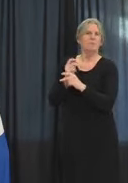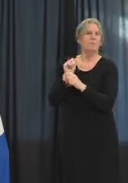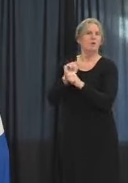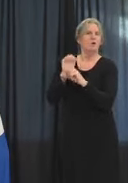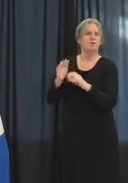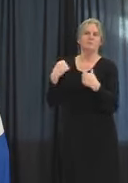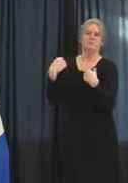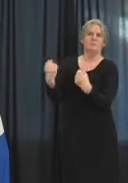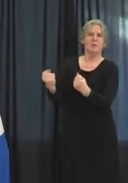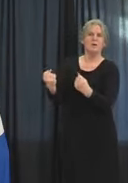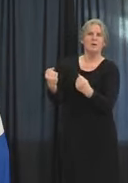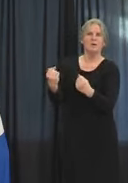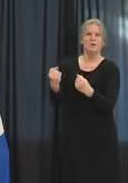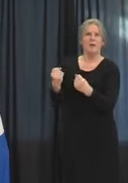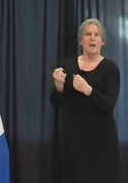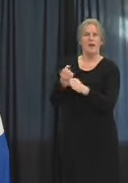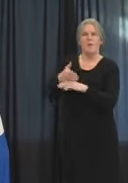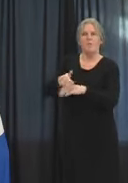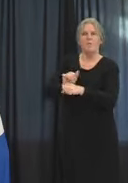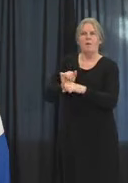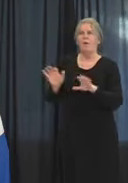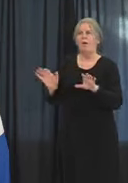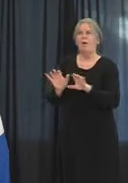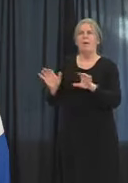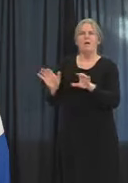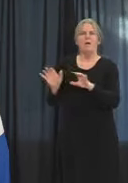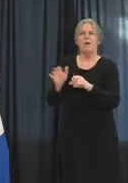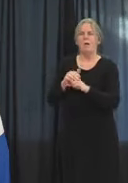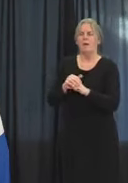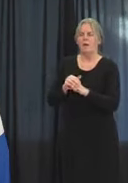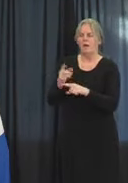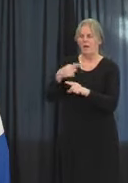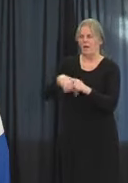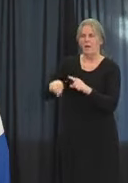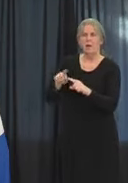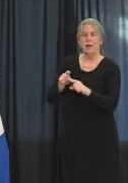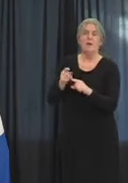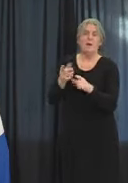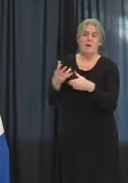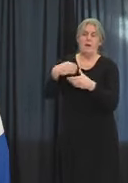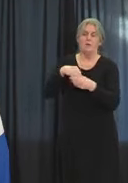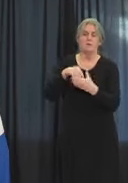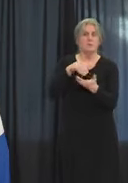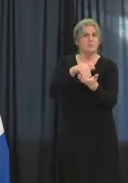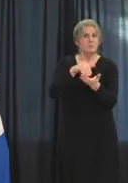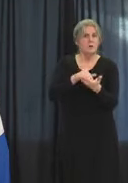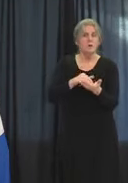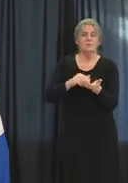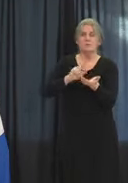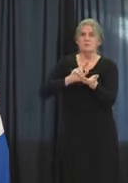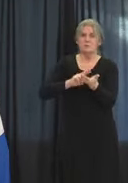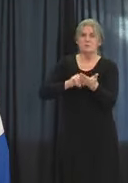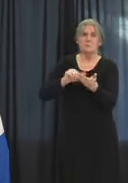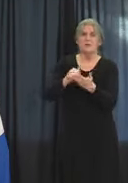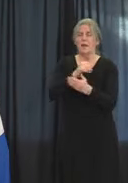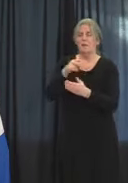again, critical, then healthcare workers including physicians and nurses and other front-line